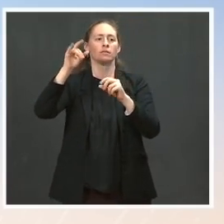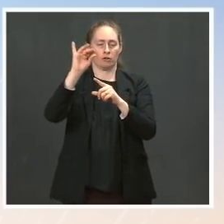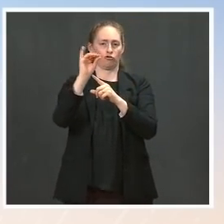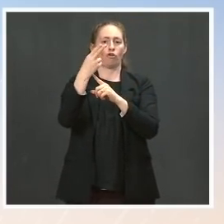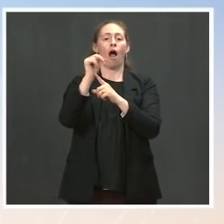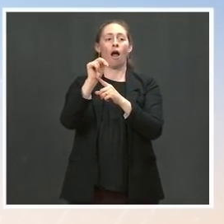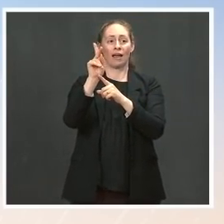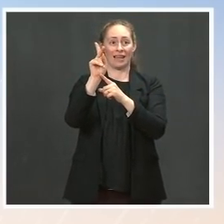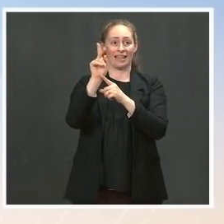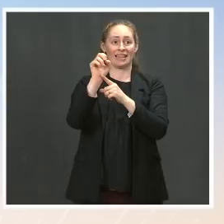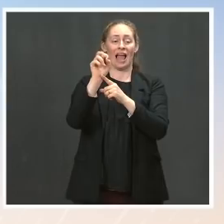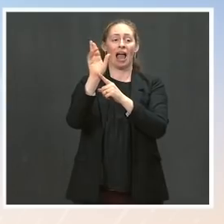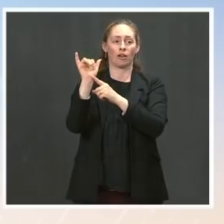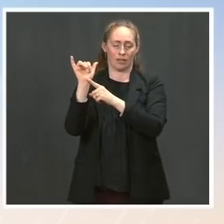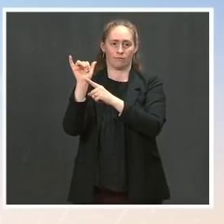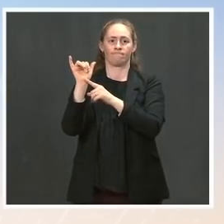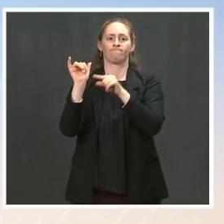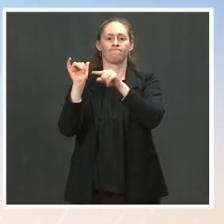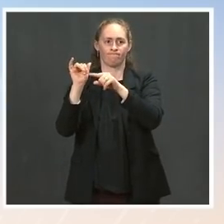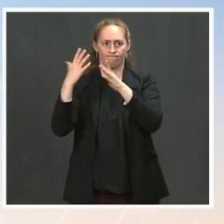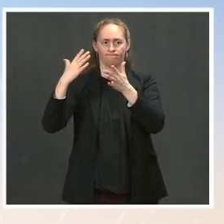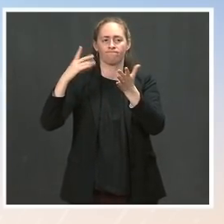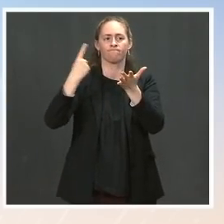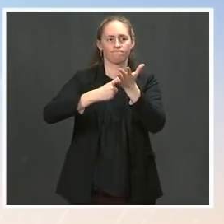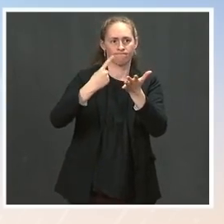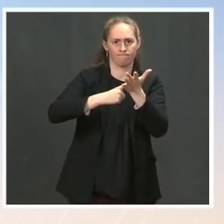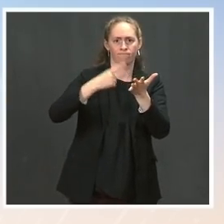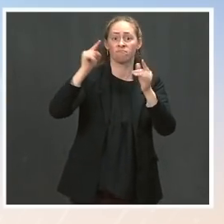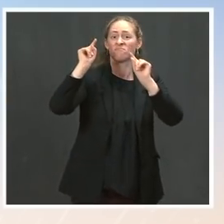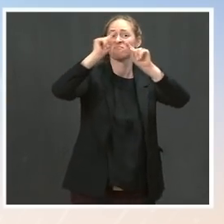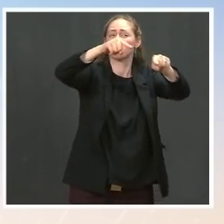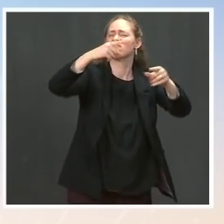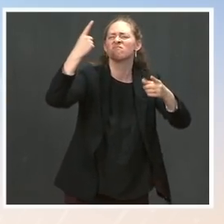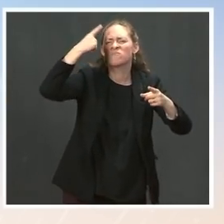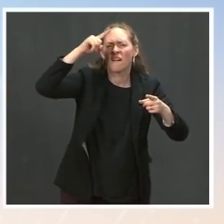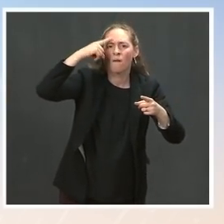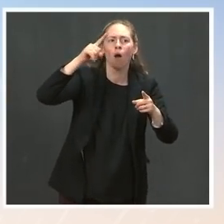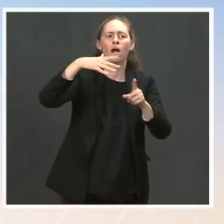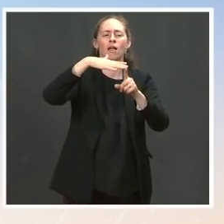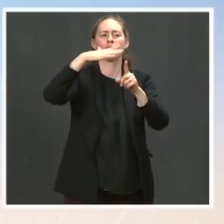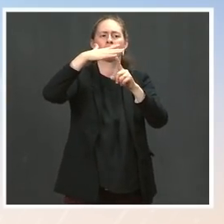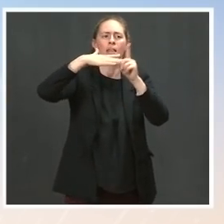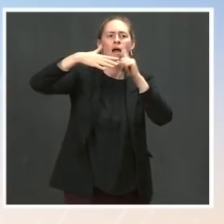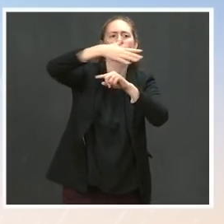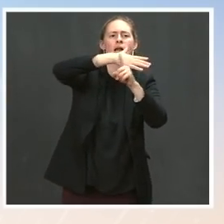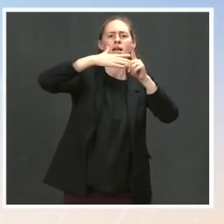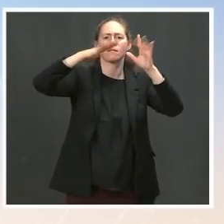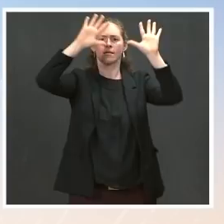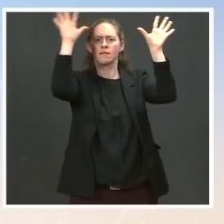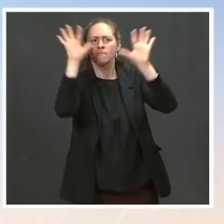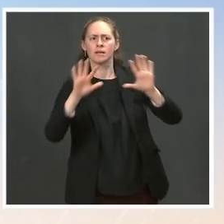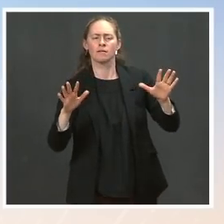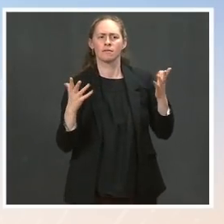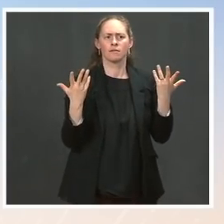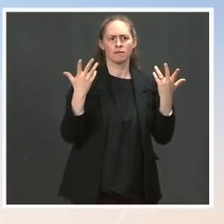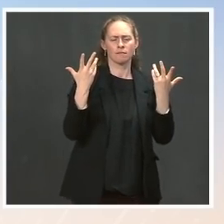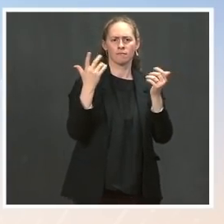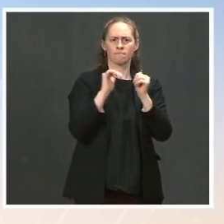and how we can work with leaders around the region to get control of our -- the climate crisis.